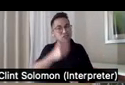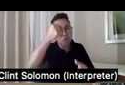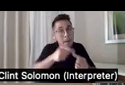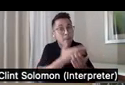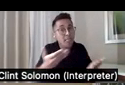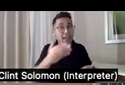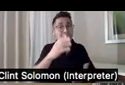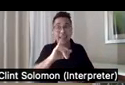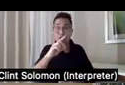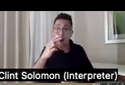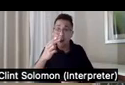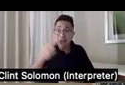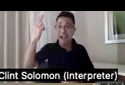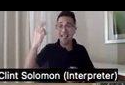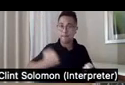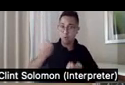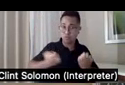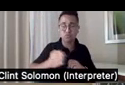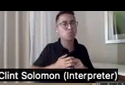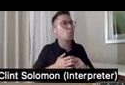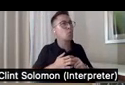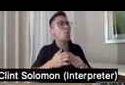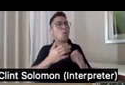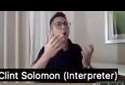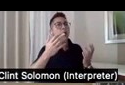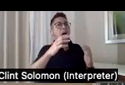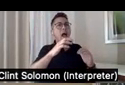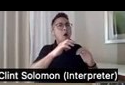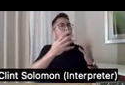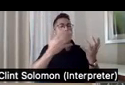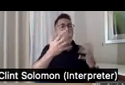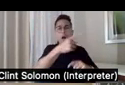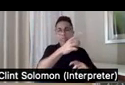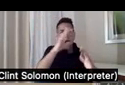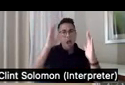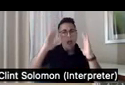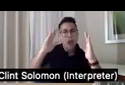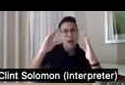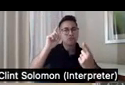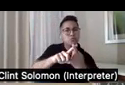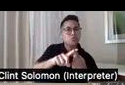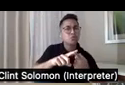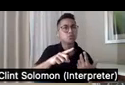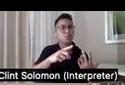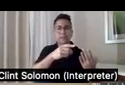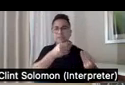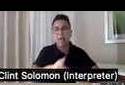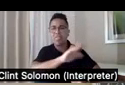all what held their attention what did they spend their time with in other words how did they define